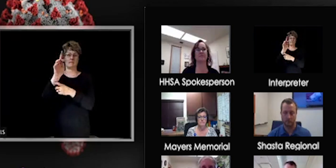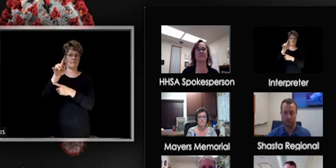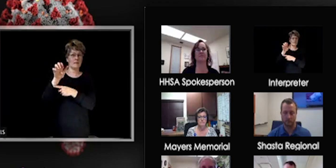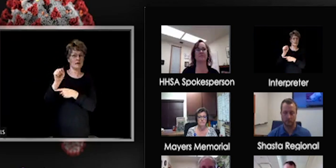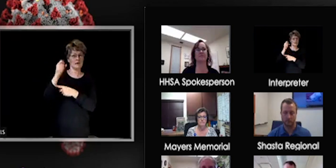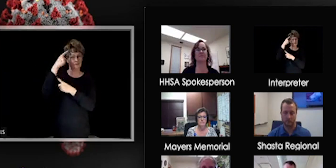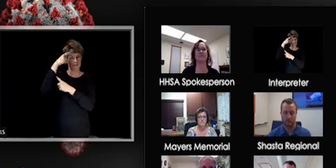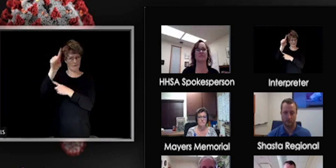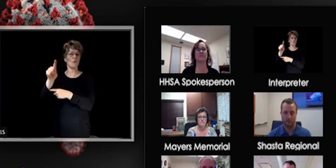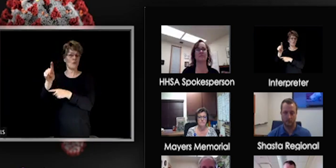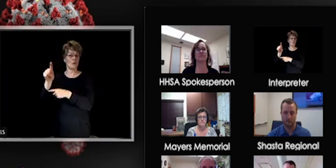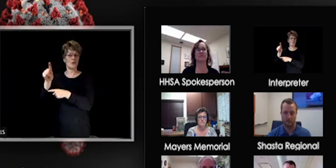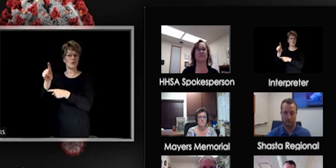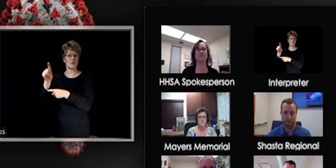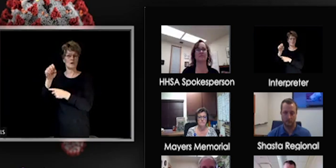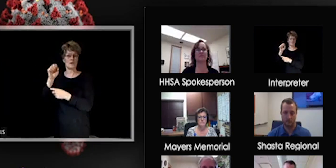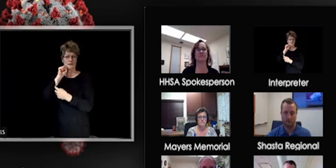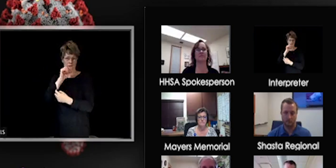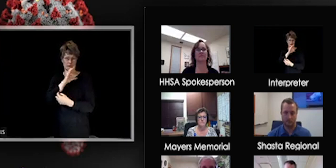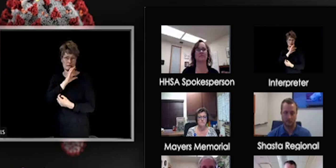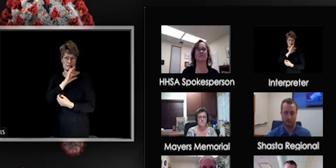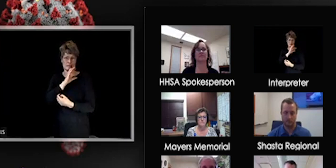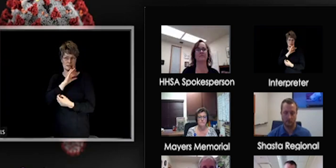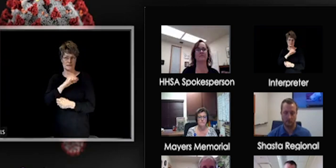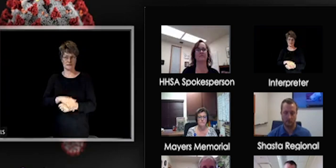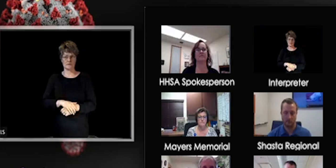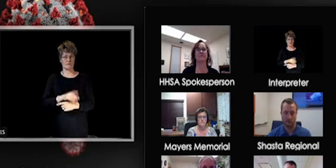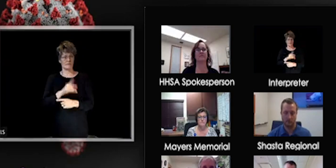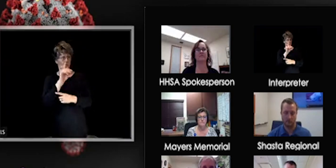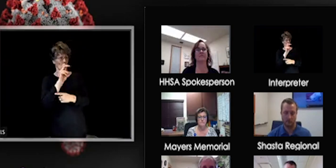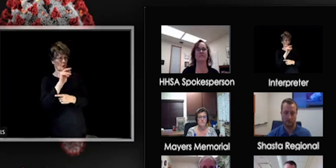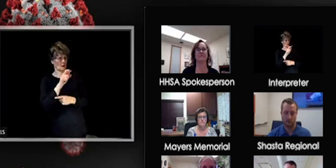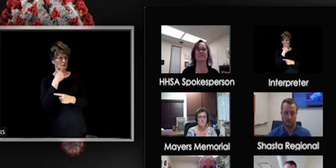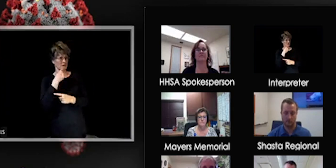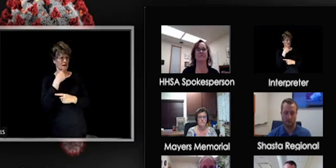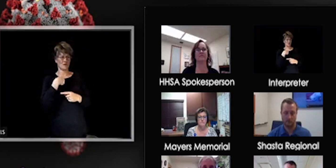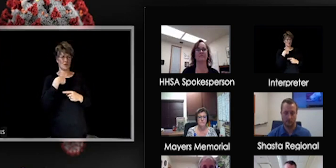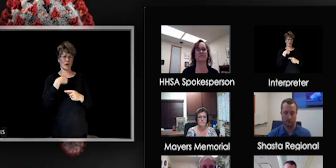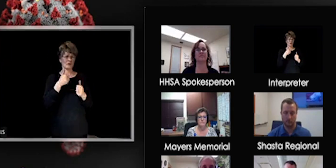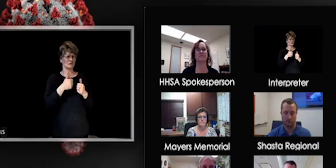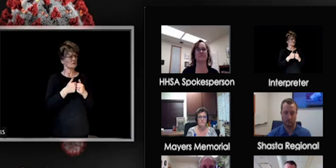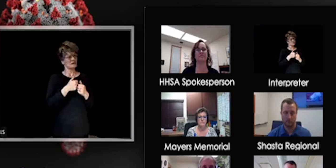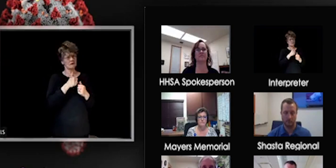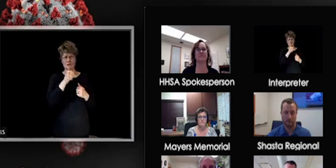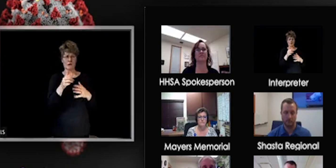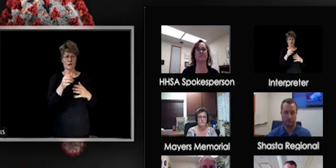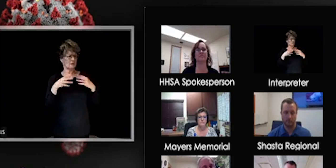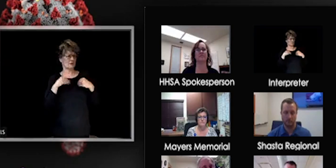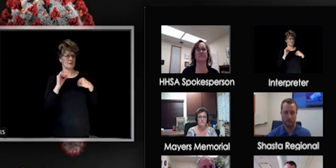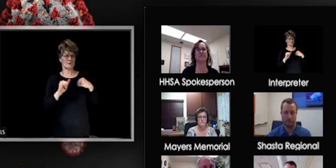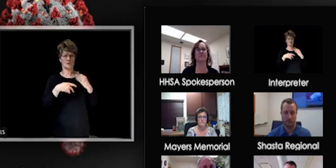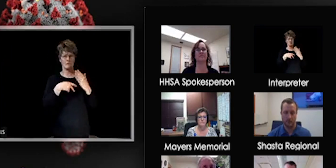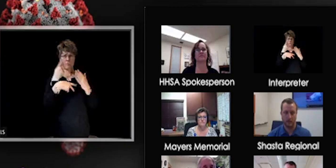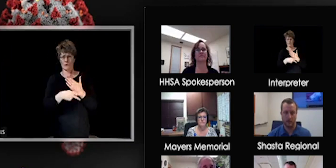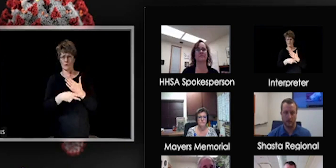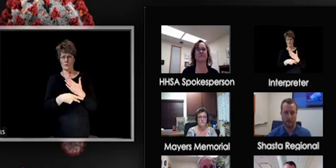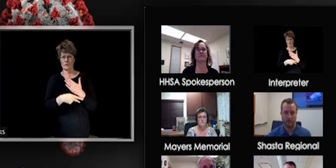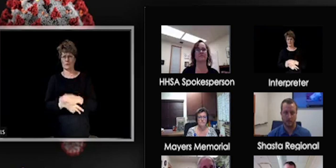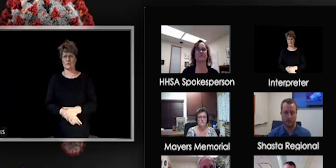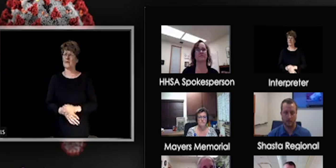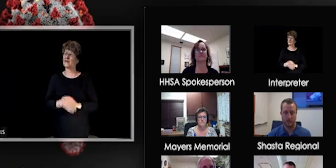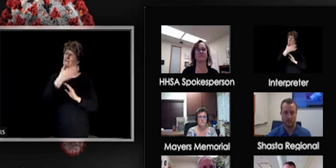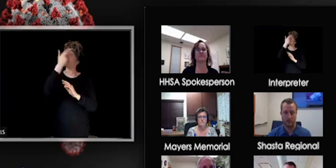My understand is we took a pass on that program because…I forget the name of it, but it